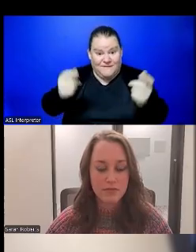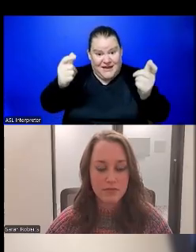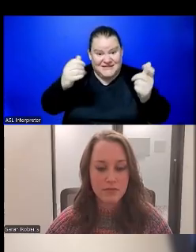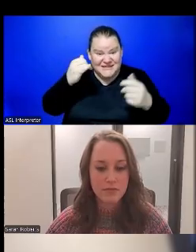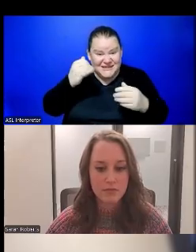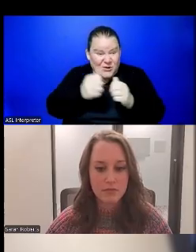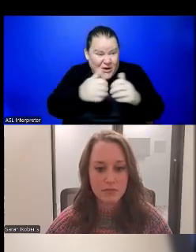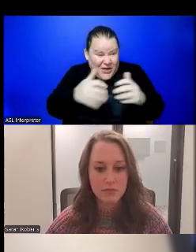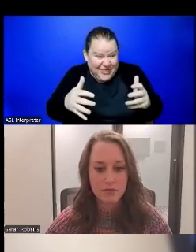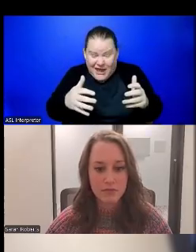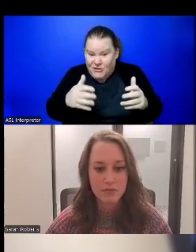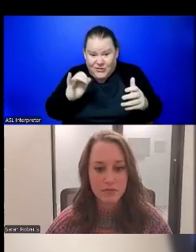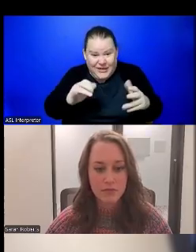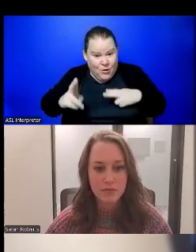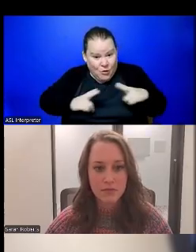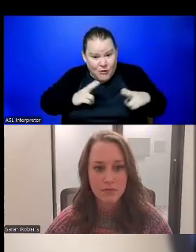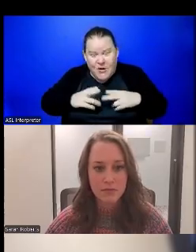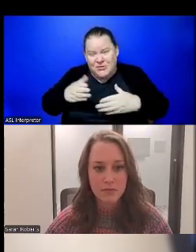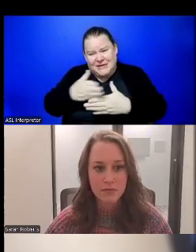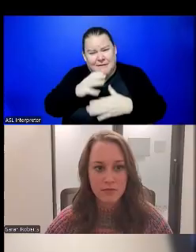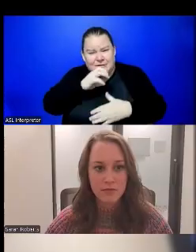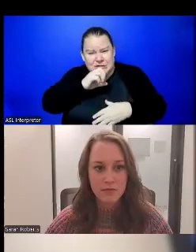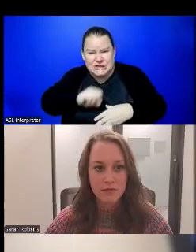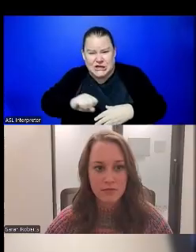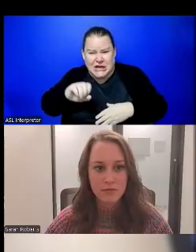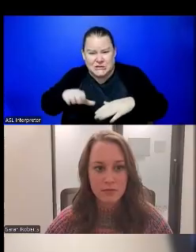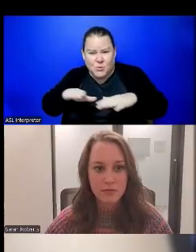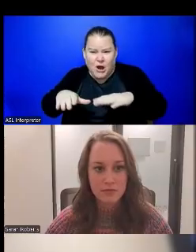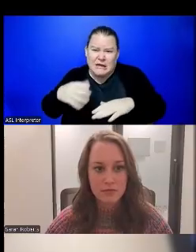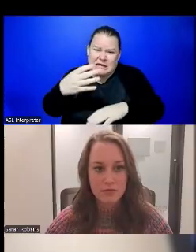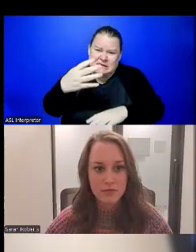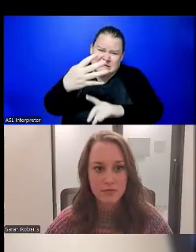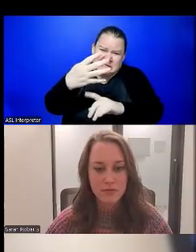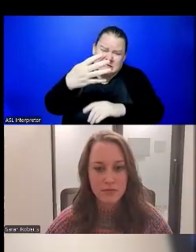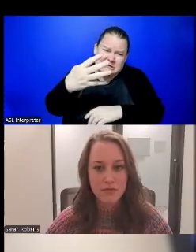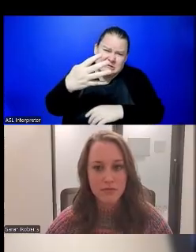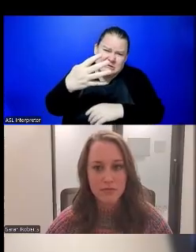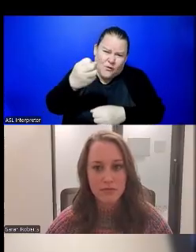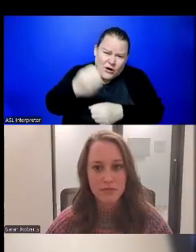average age of walking is around age four or five years. With